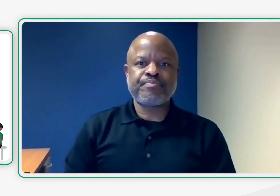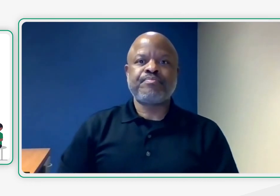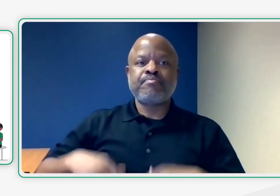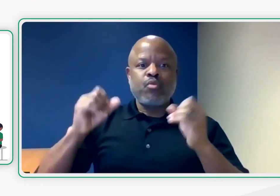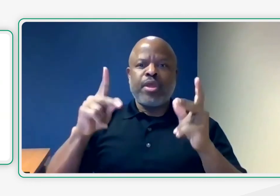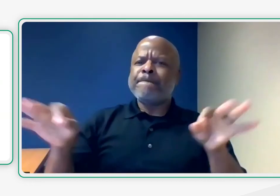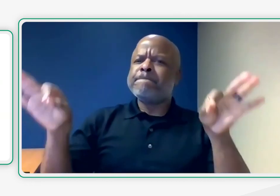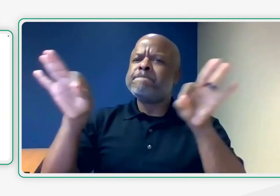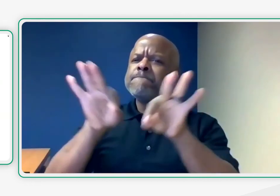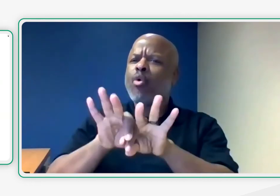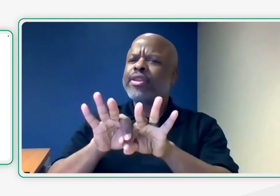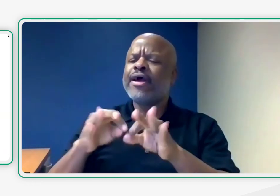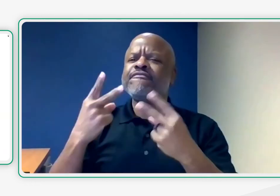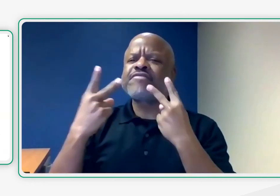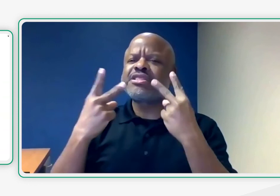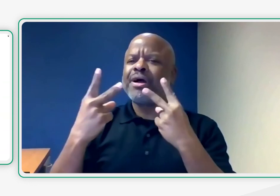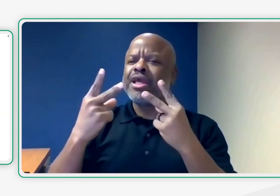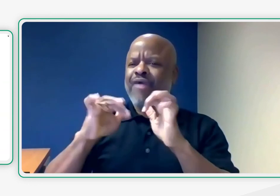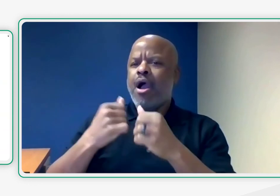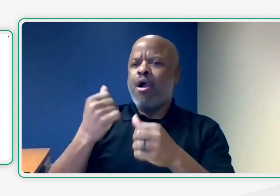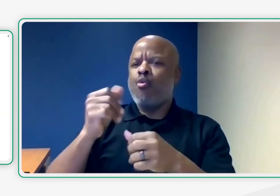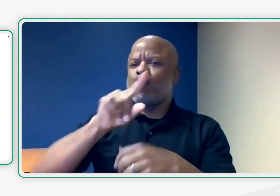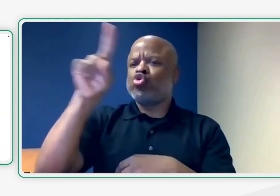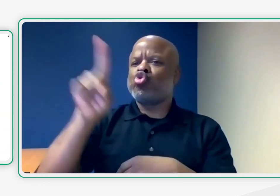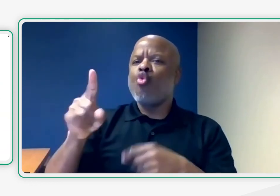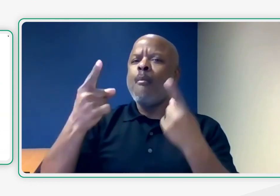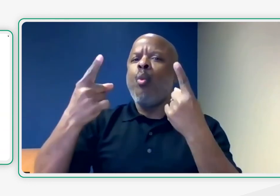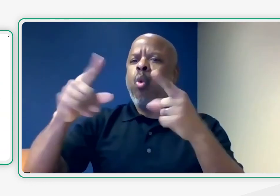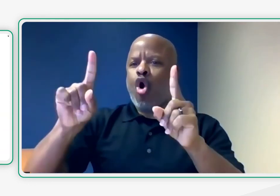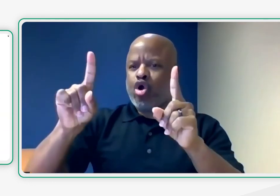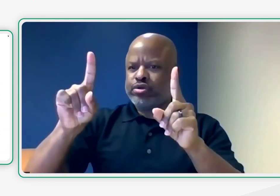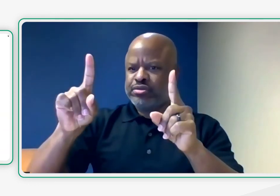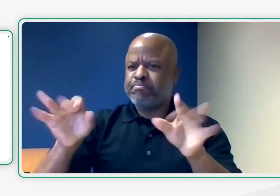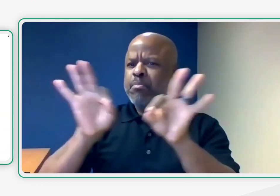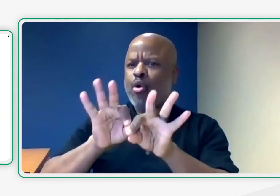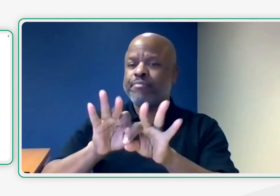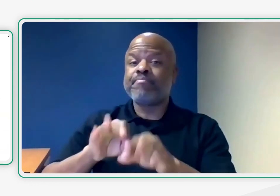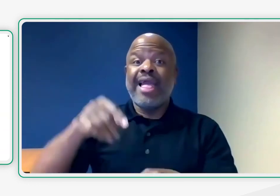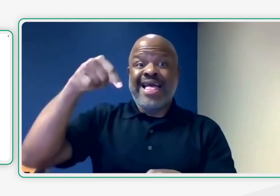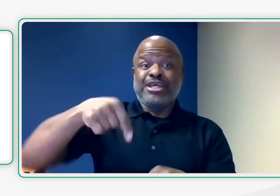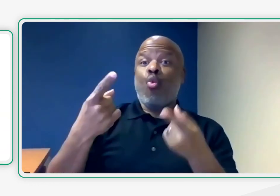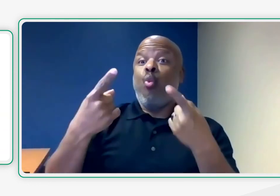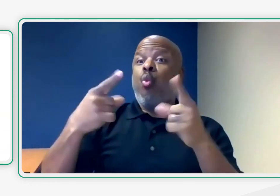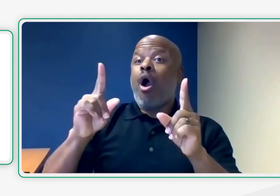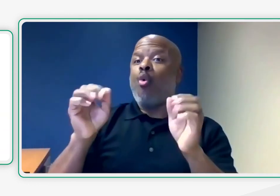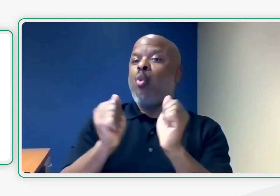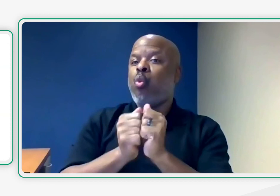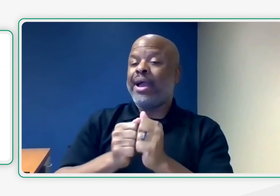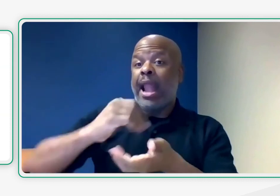to participate in upcoming events. Thank you. So, it's important to start with accessibility.